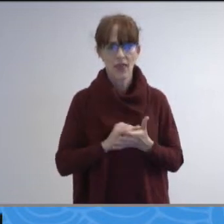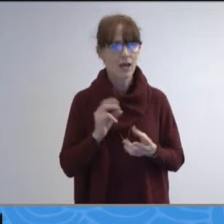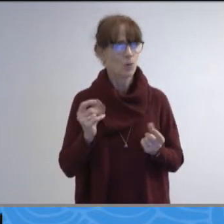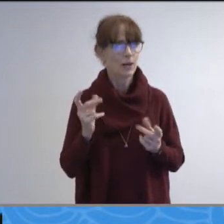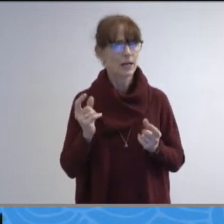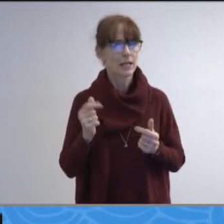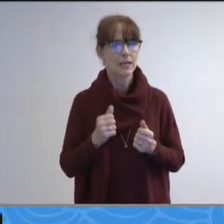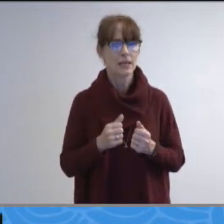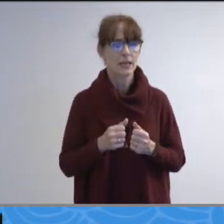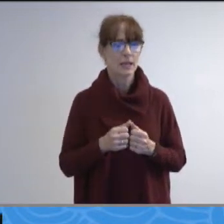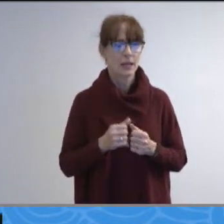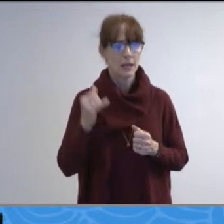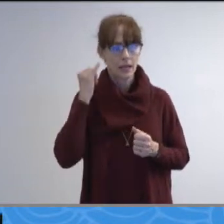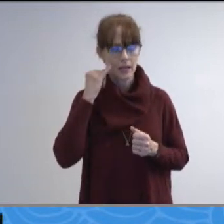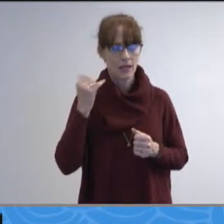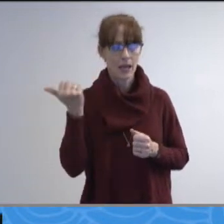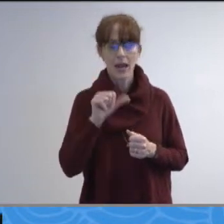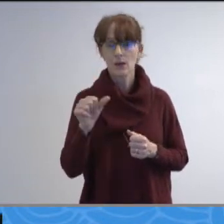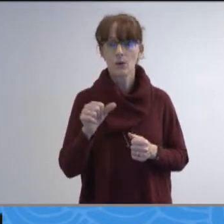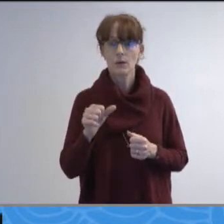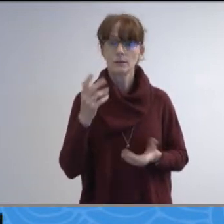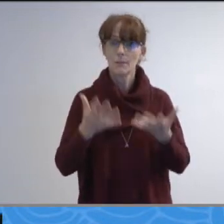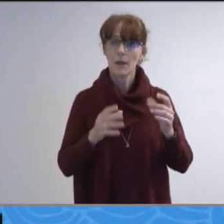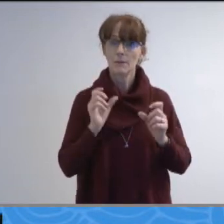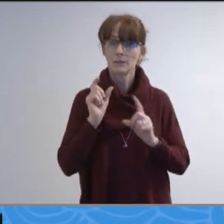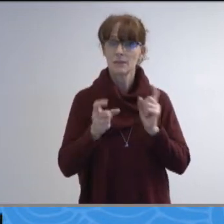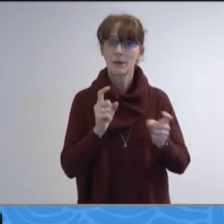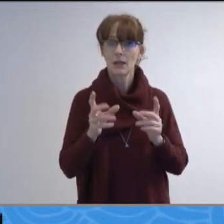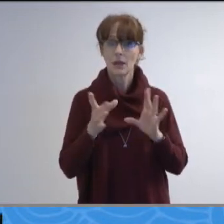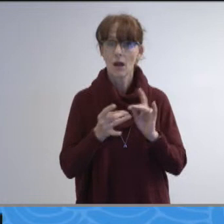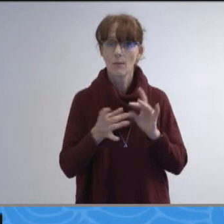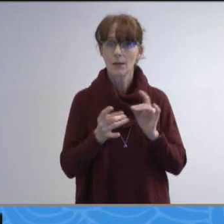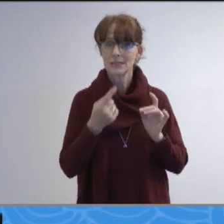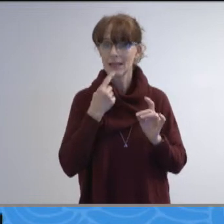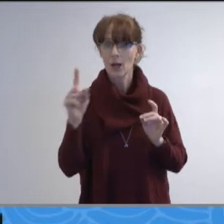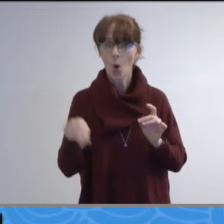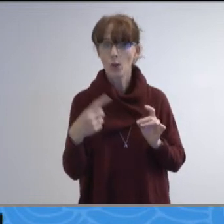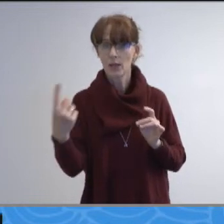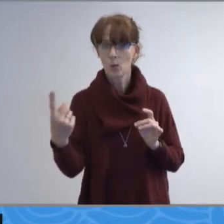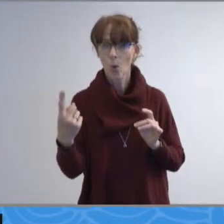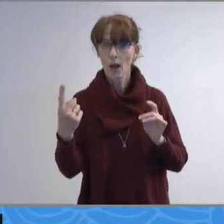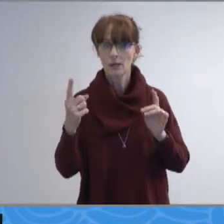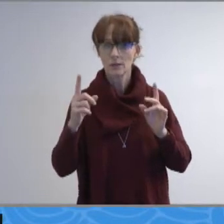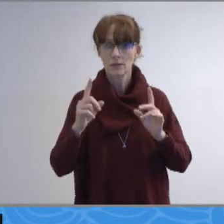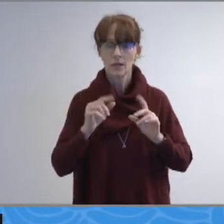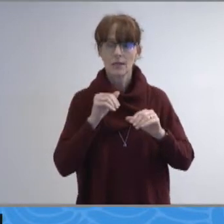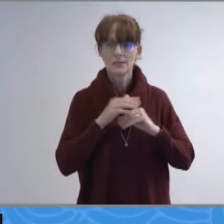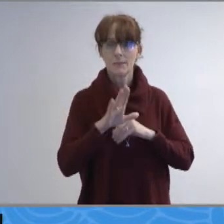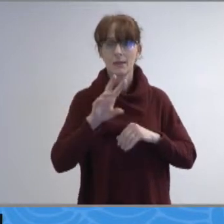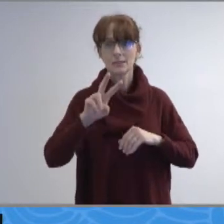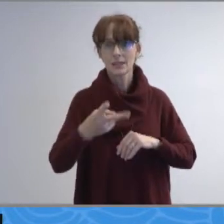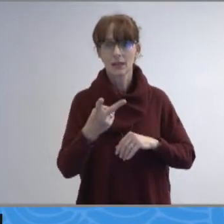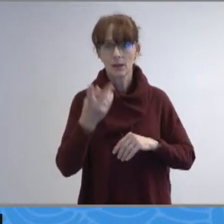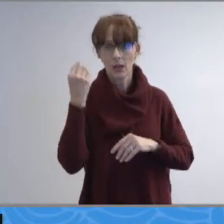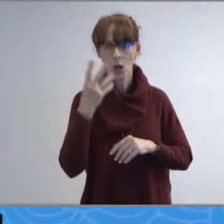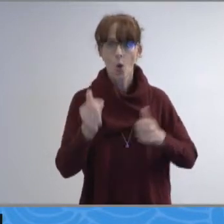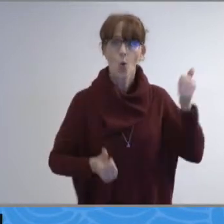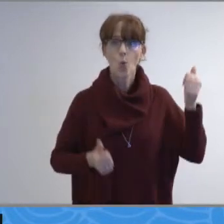But if I could get you anyone that may have submitted a comment to that nature, to please just submit another comment and let us know which site you're at